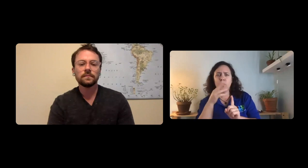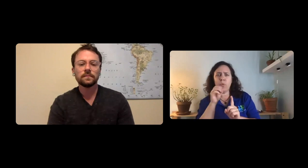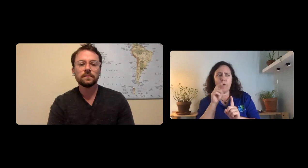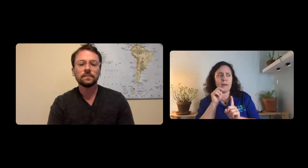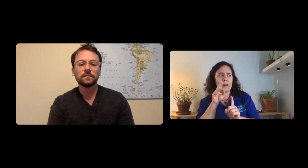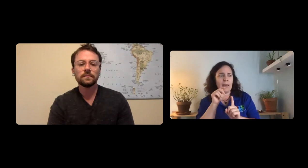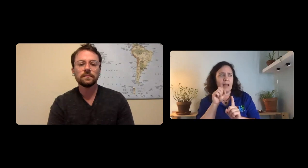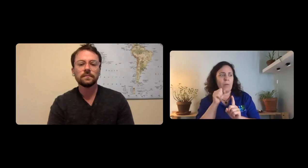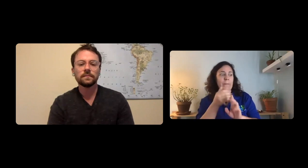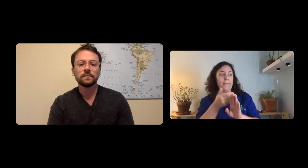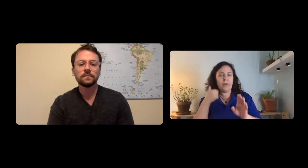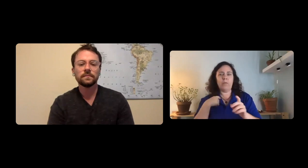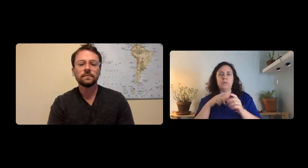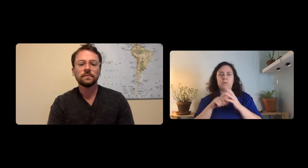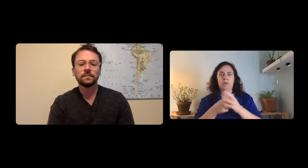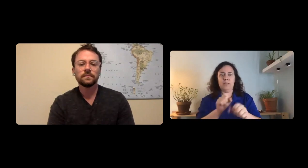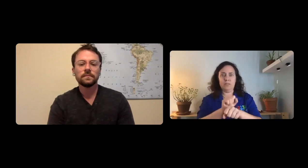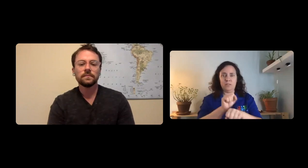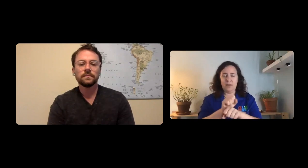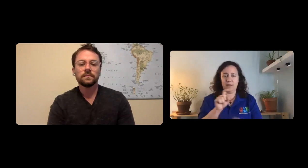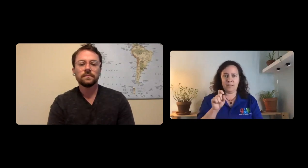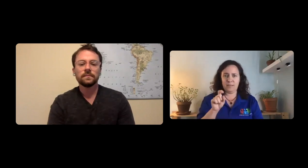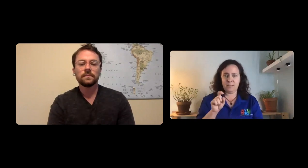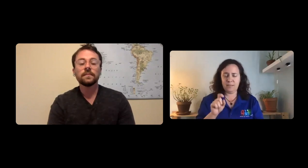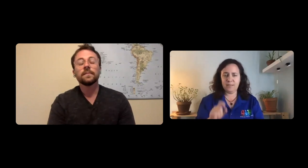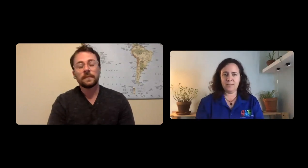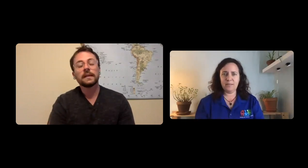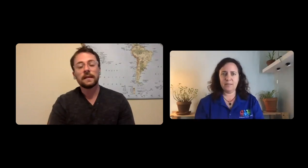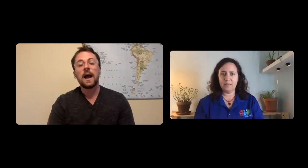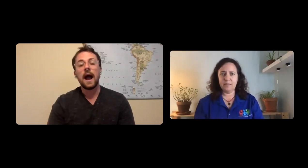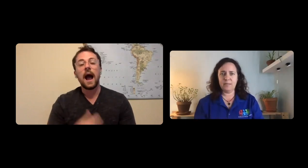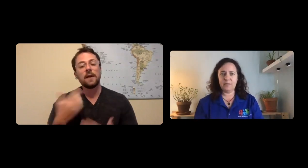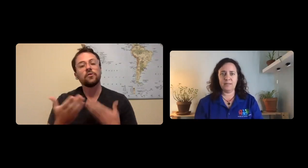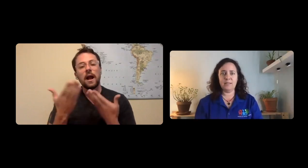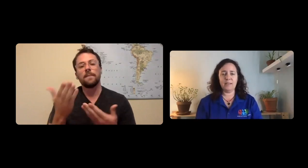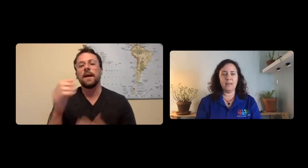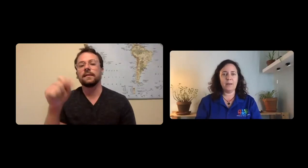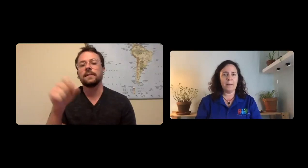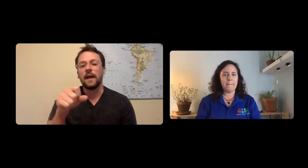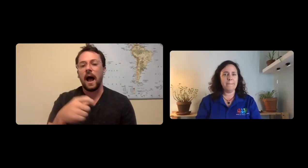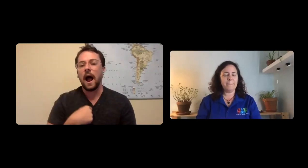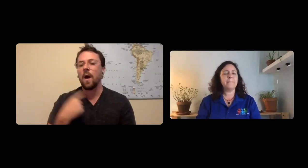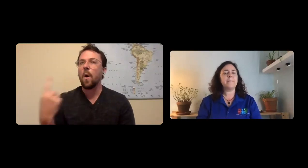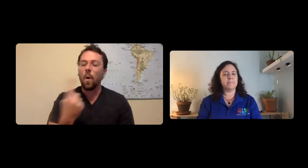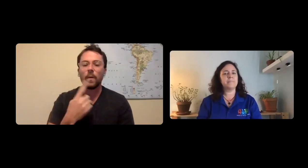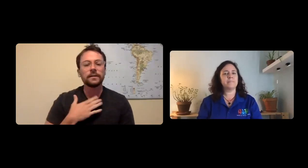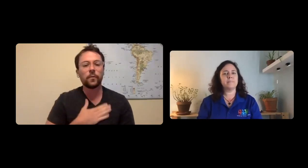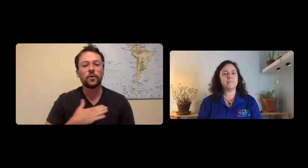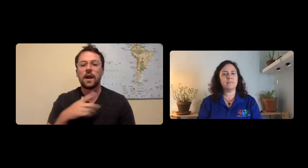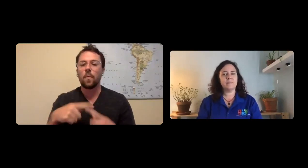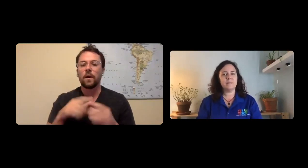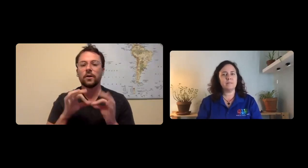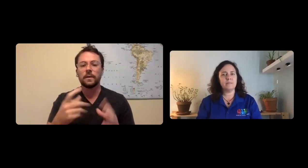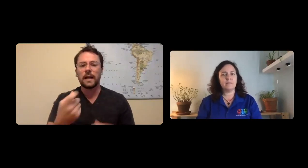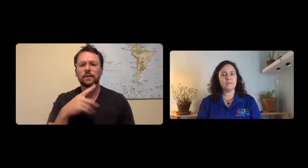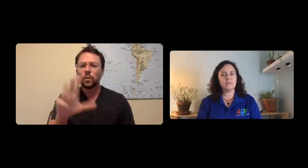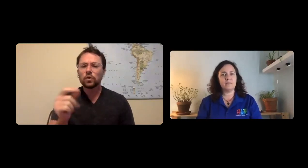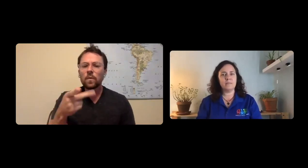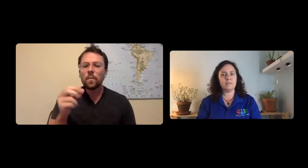about to work with, what that client's referred pronoun is before they start the job? > I would recommend that interpreters do that.